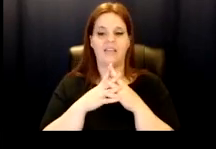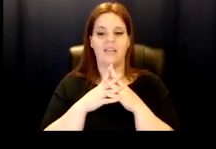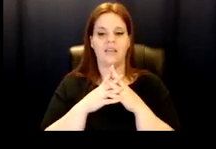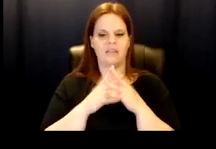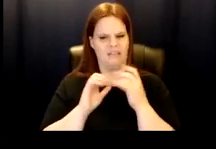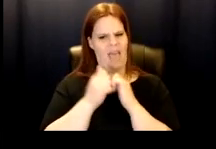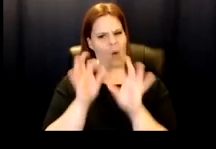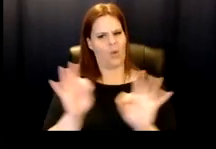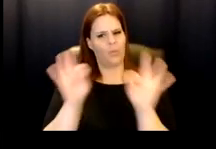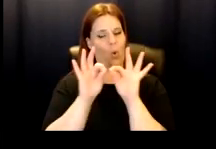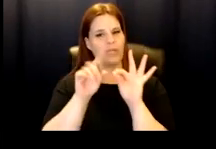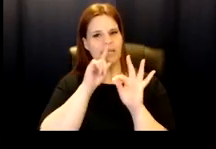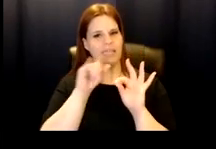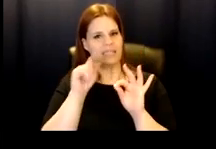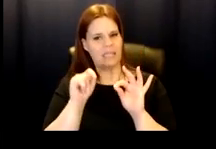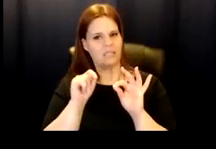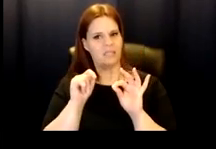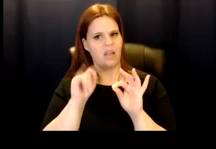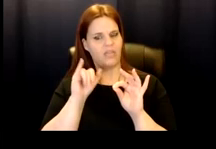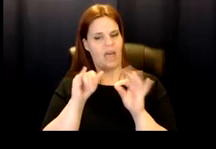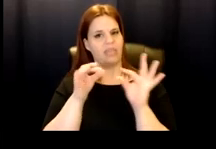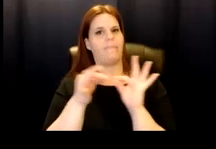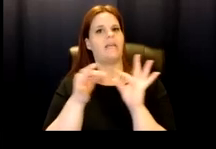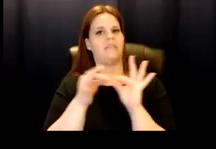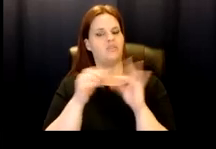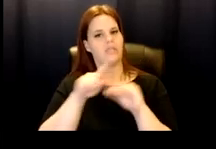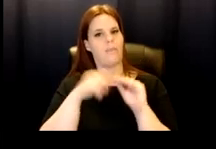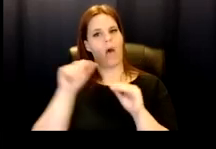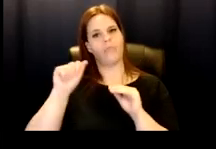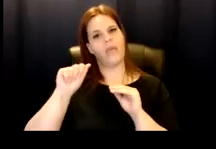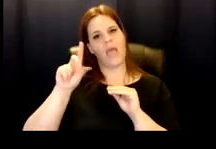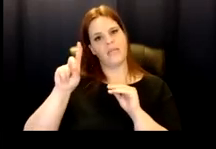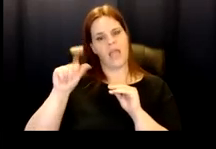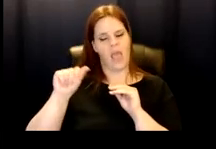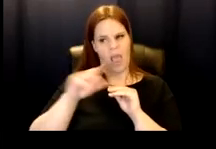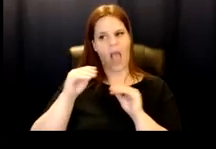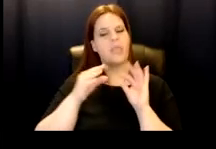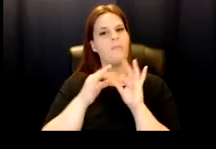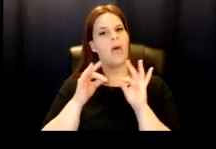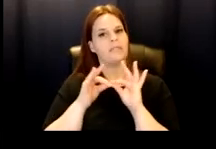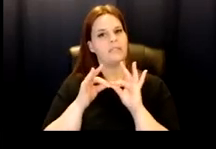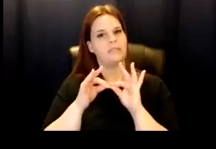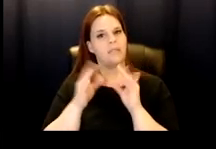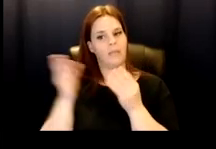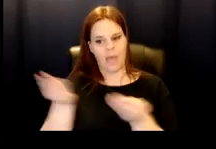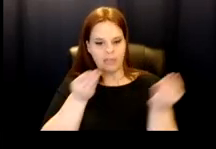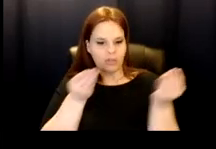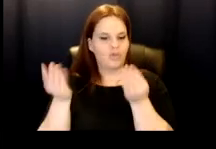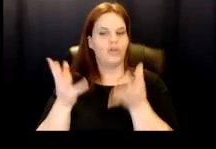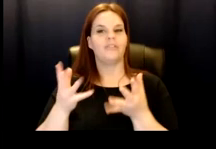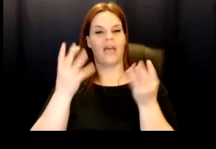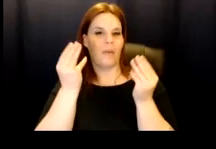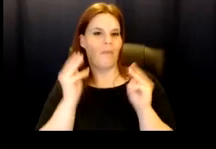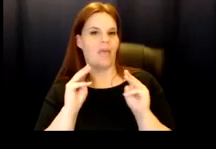it is that the messages about the ADA and the messengers and methods get to everybody,